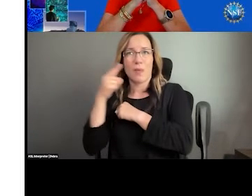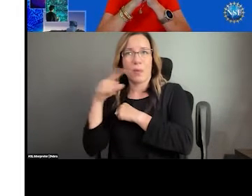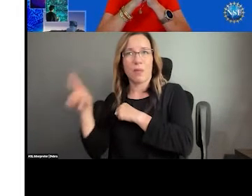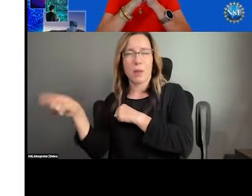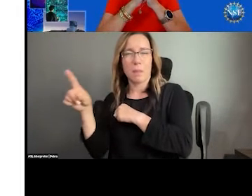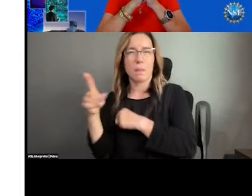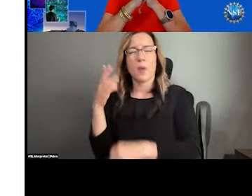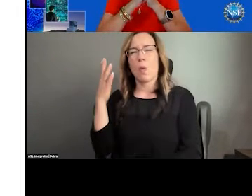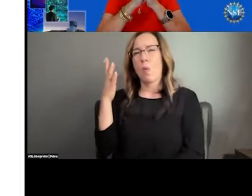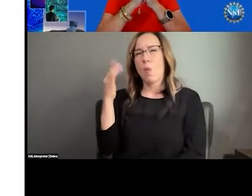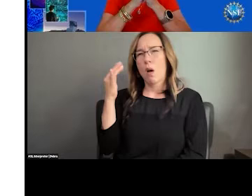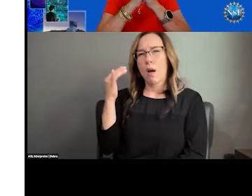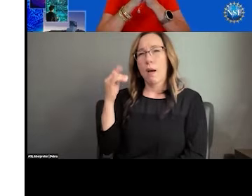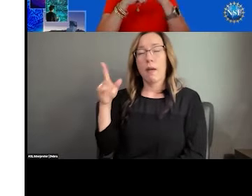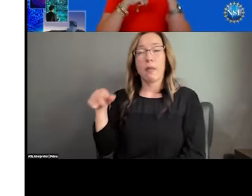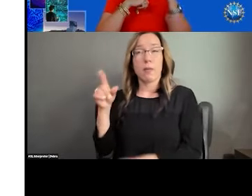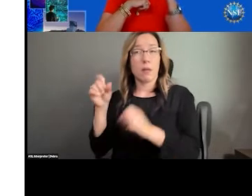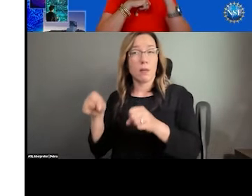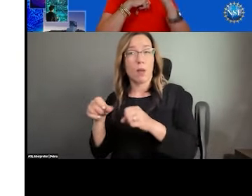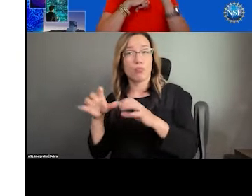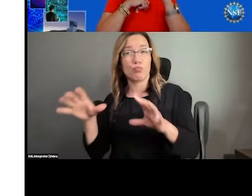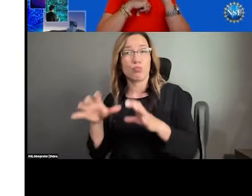foreign individual can carry out the project again